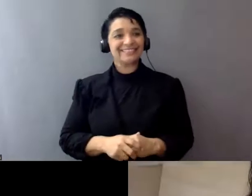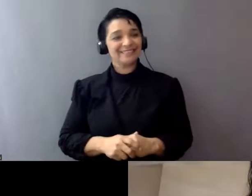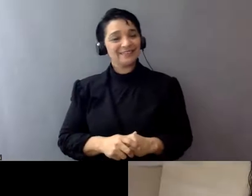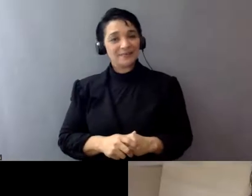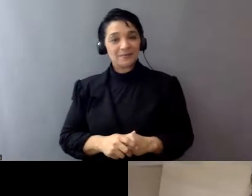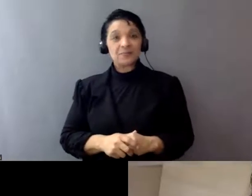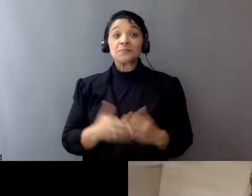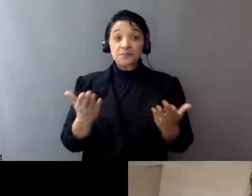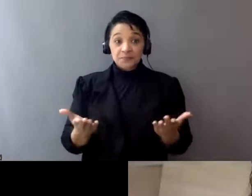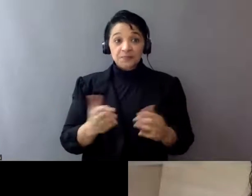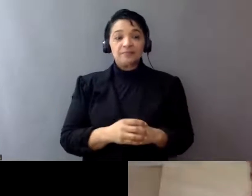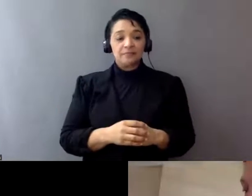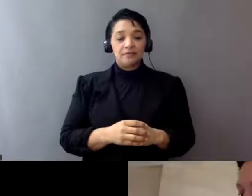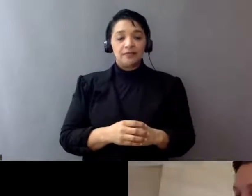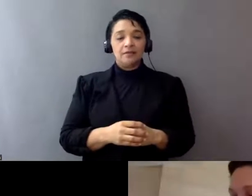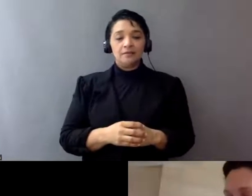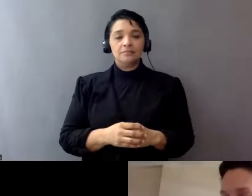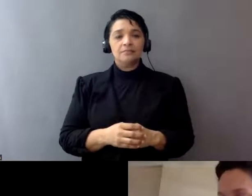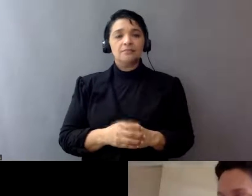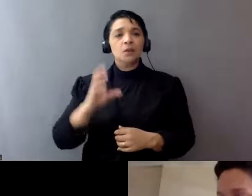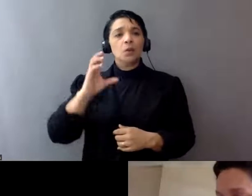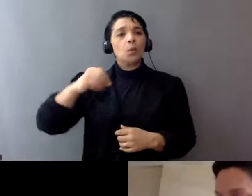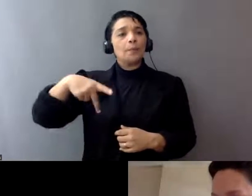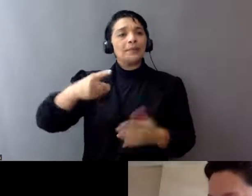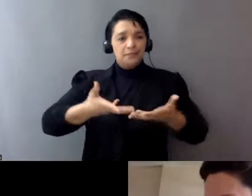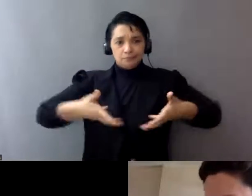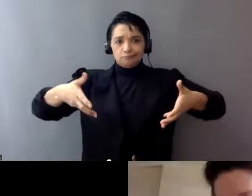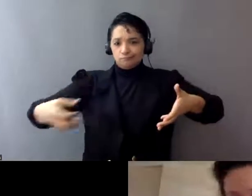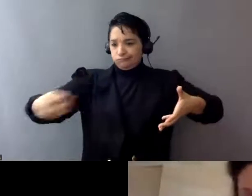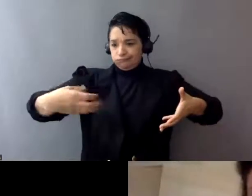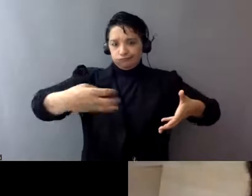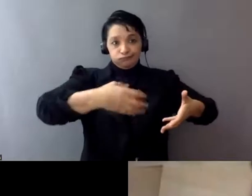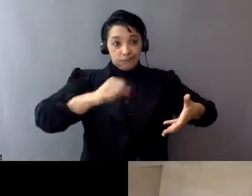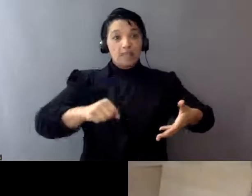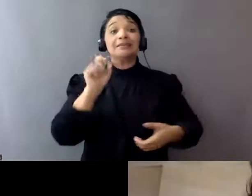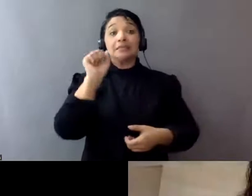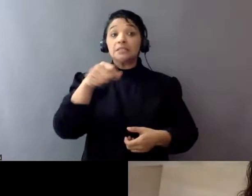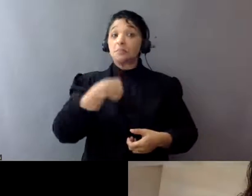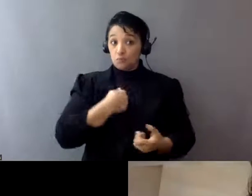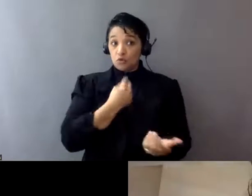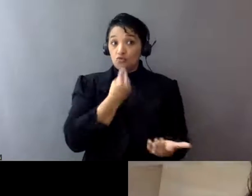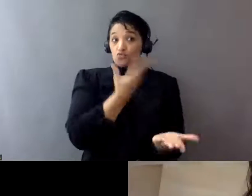In terms of pool for OPDs to send their data. It was one of my recommendations, actually.